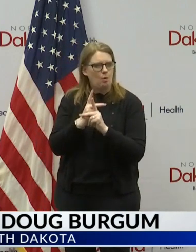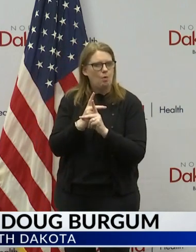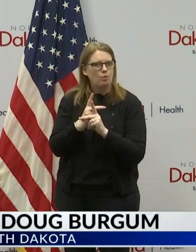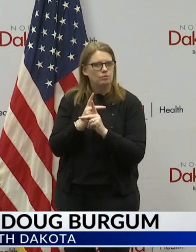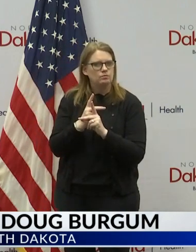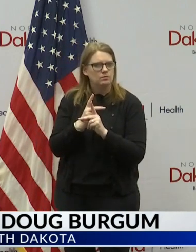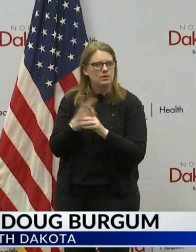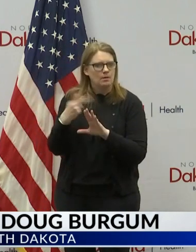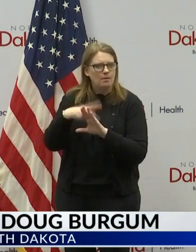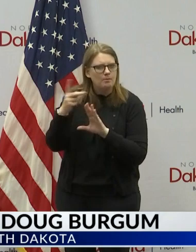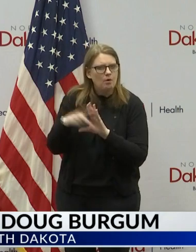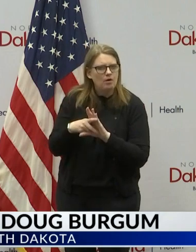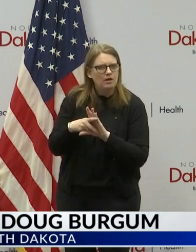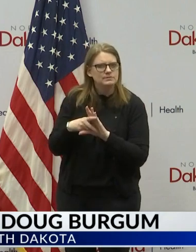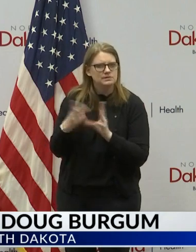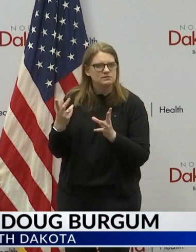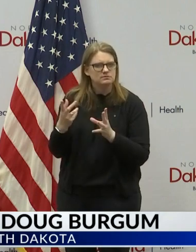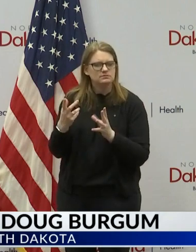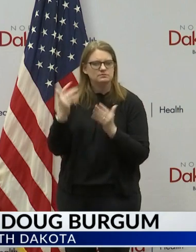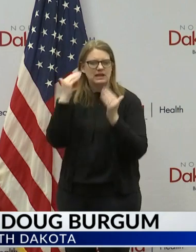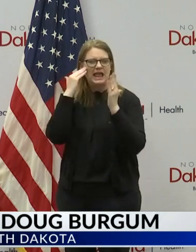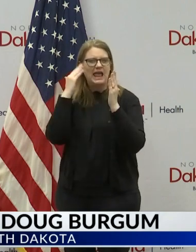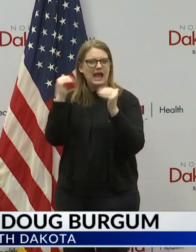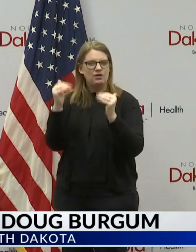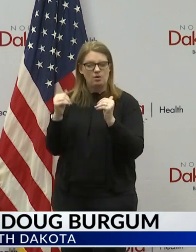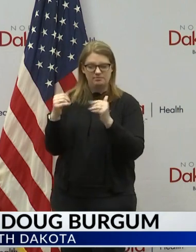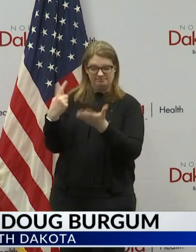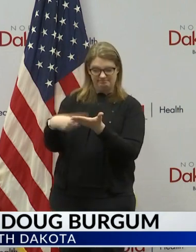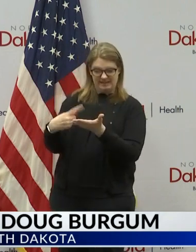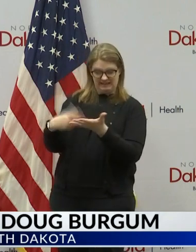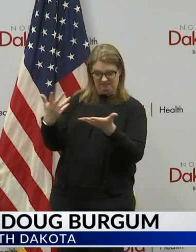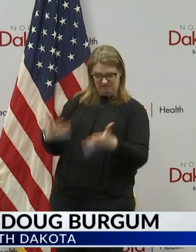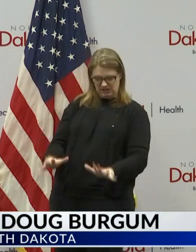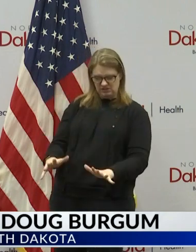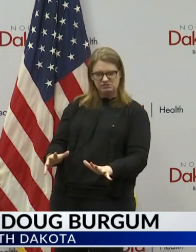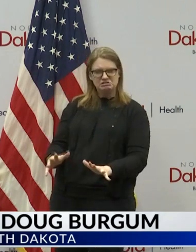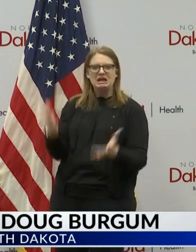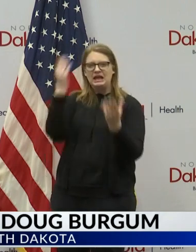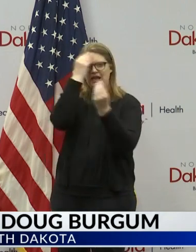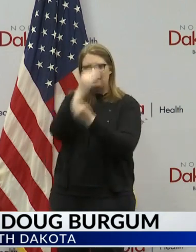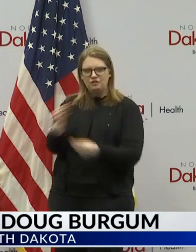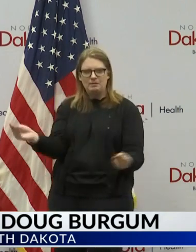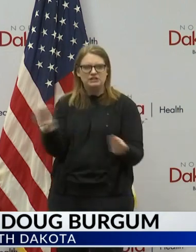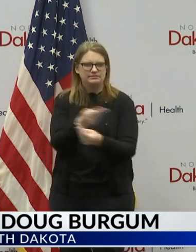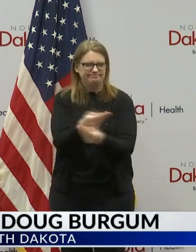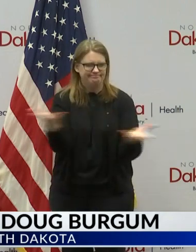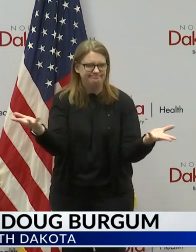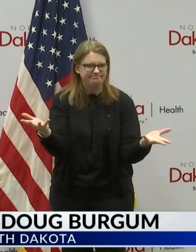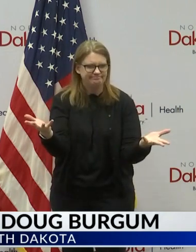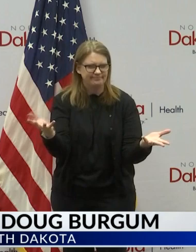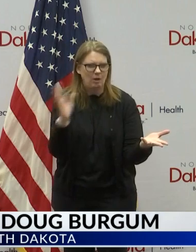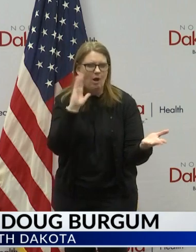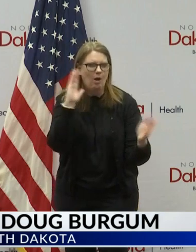EMERGENCY MEETING TO DISCUSS COVID LOAN PROGRAMS. HOPEFULLY WE WILL HAVE MORE